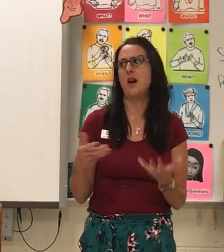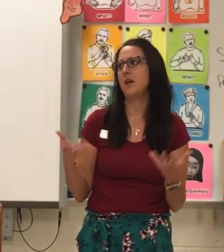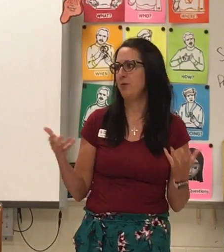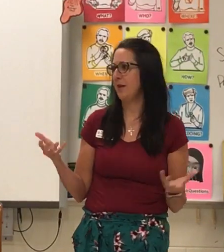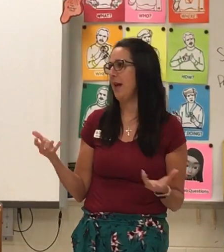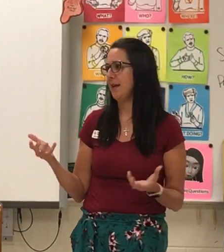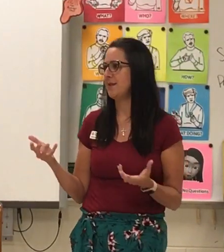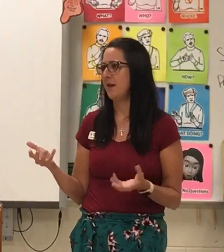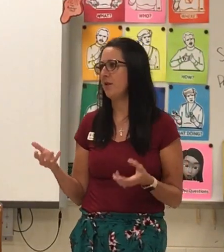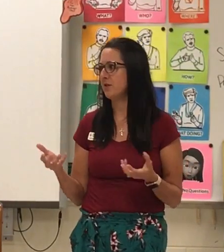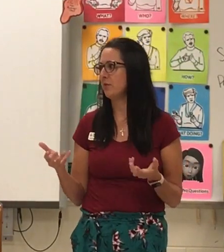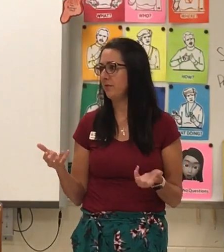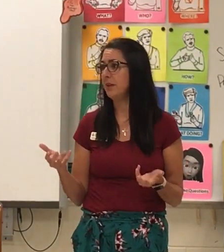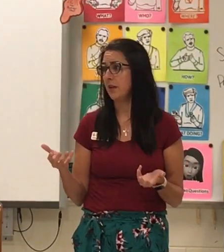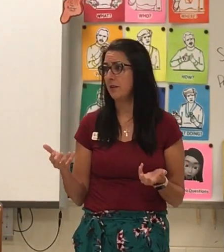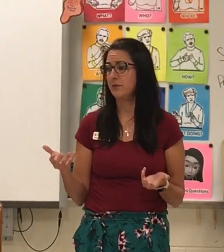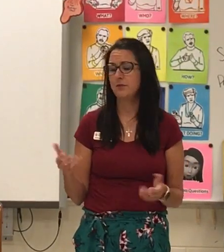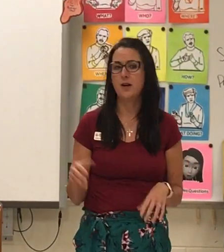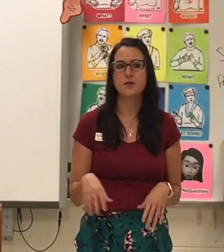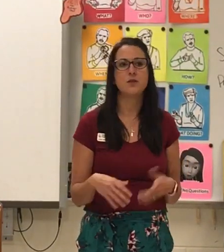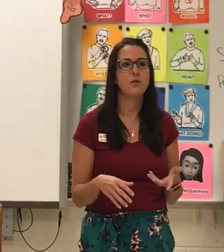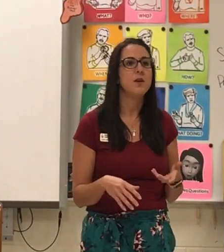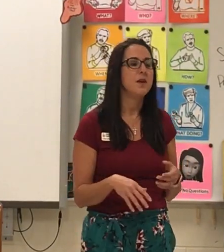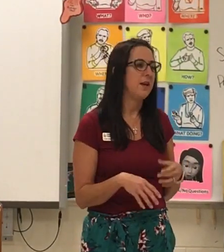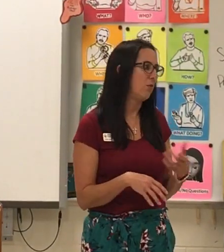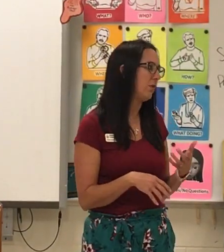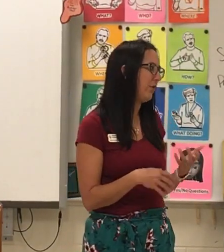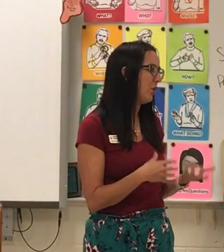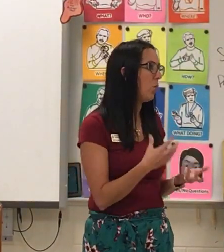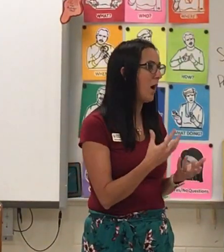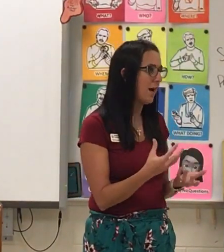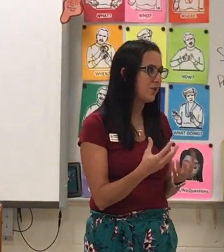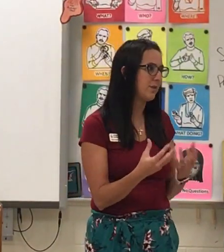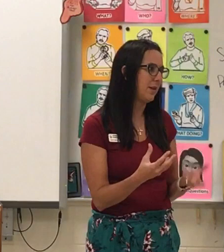document ASL is through the video right so in order for you to watch the